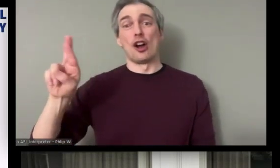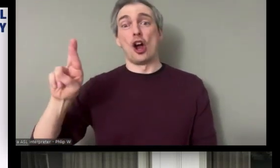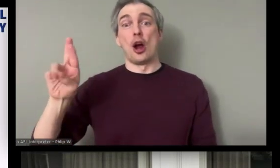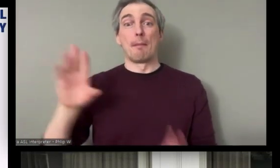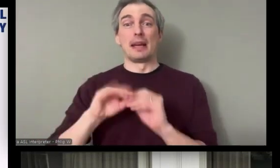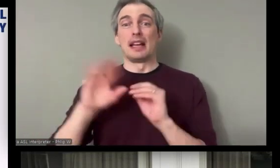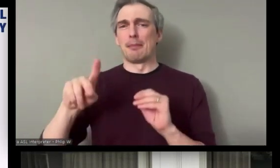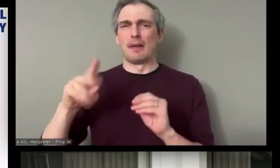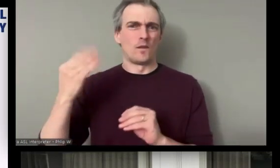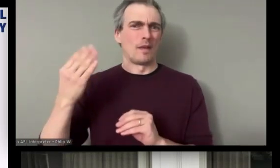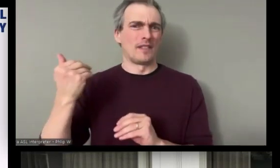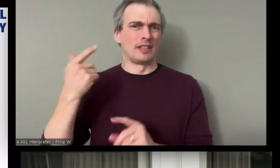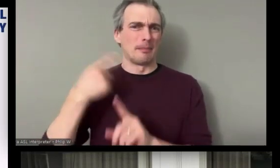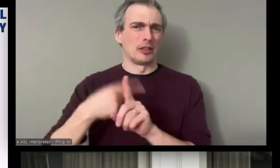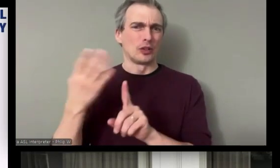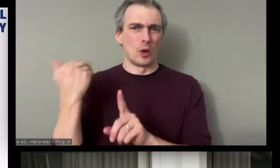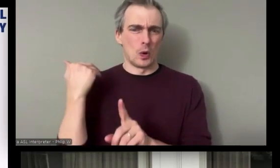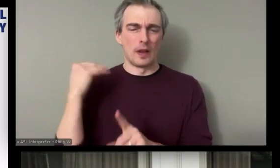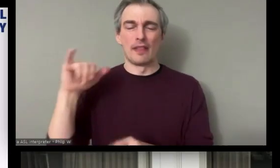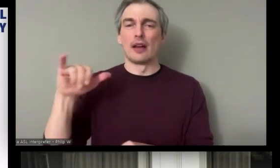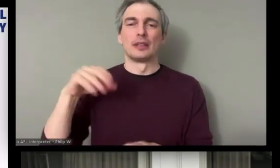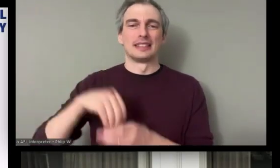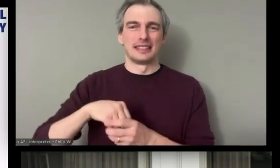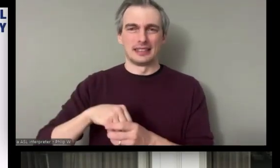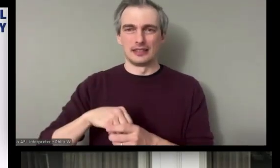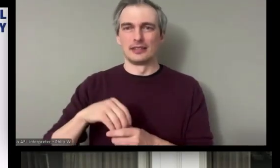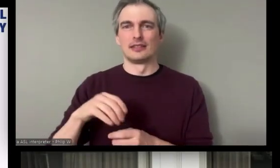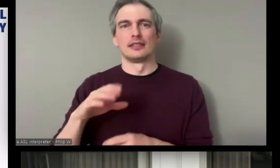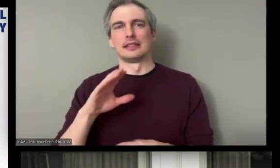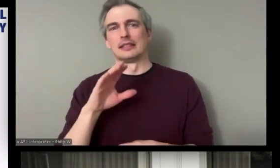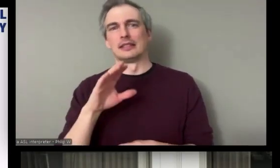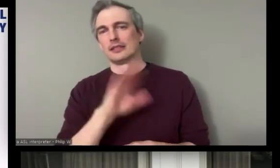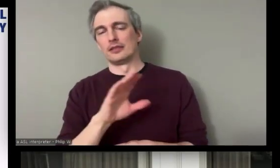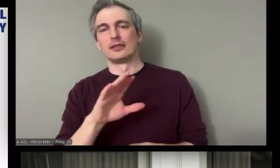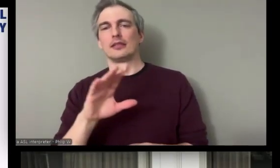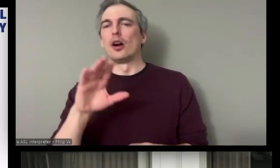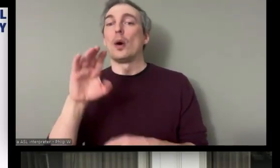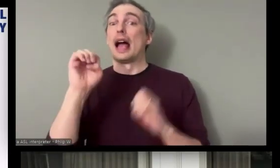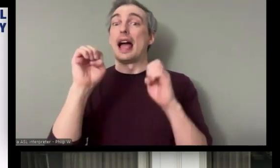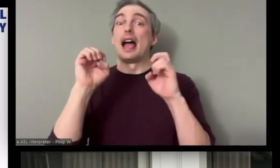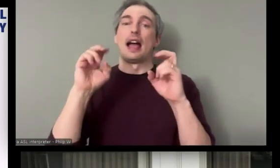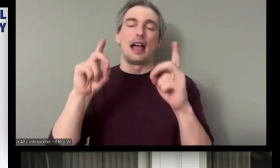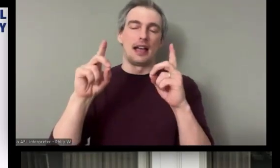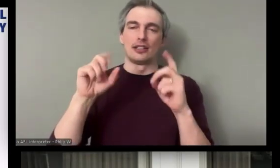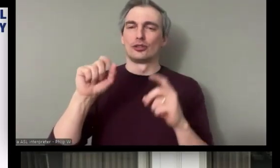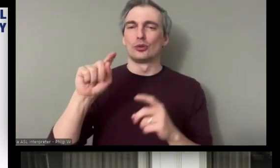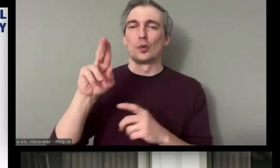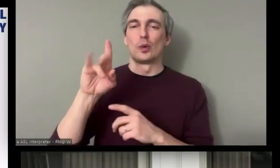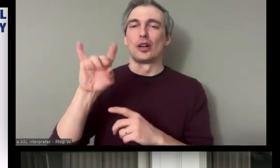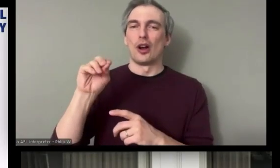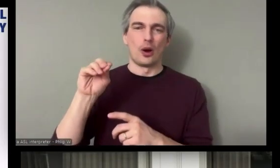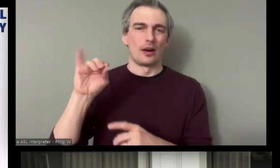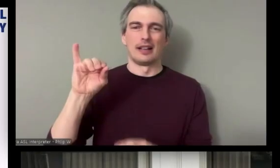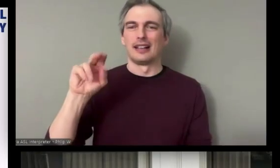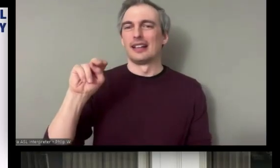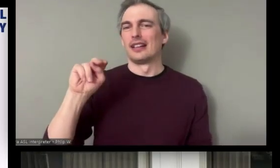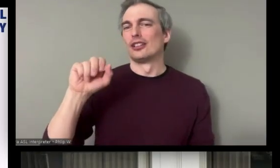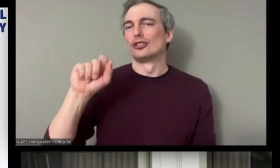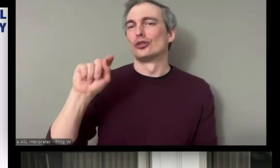ago, and it was in the platform they're doing the research on. I applaud the team there.